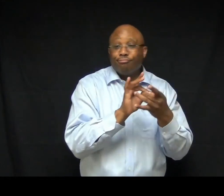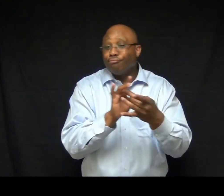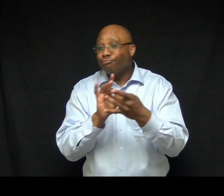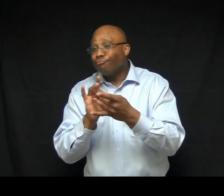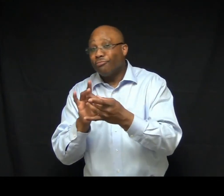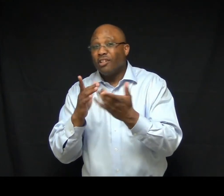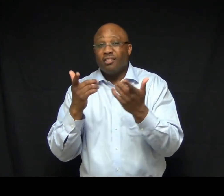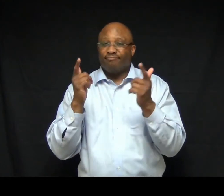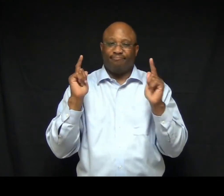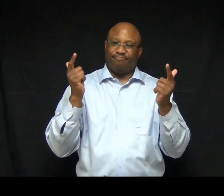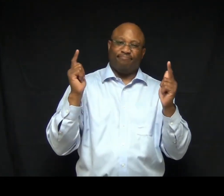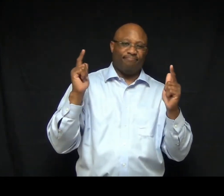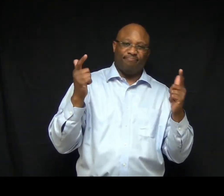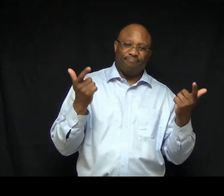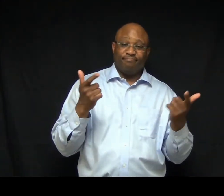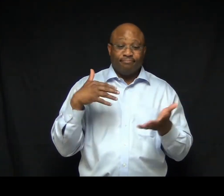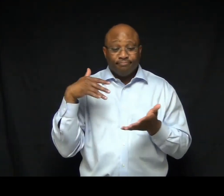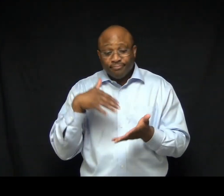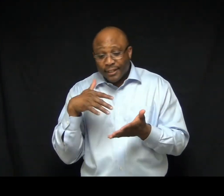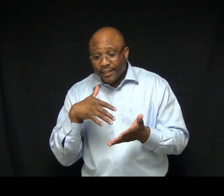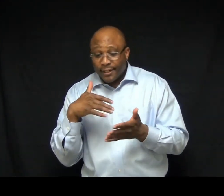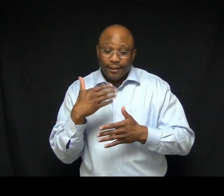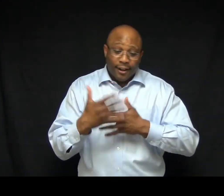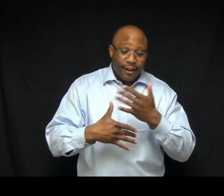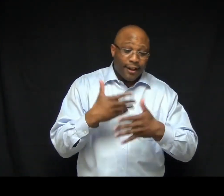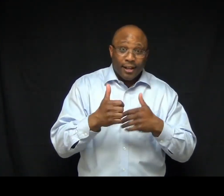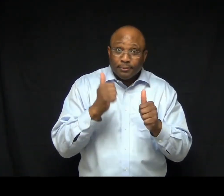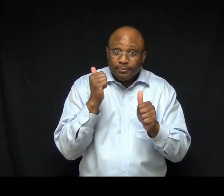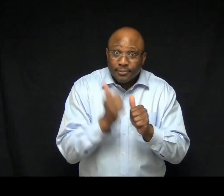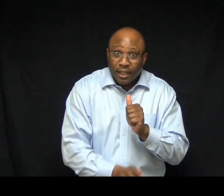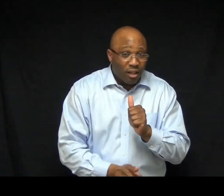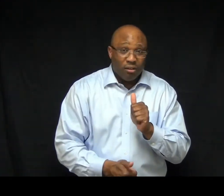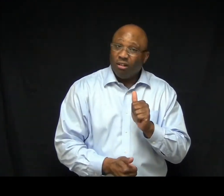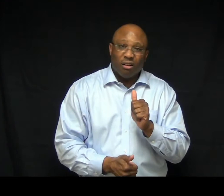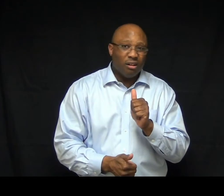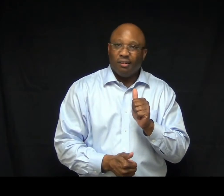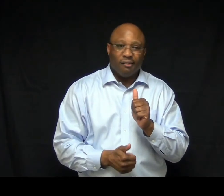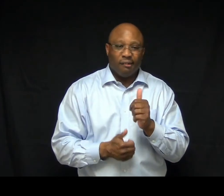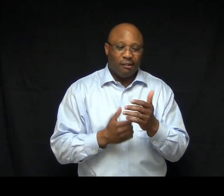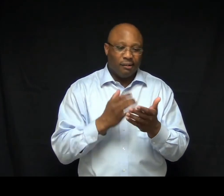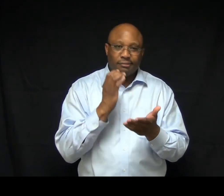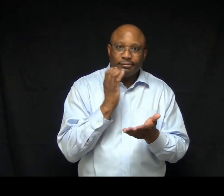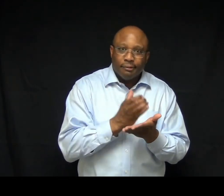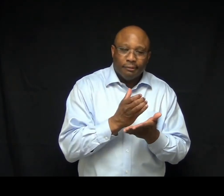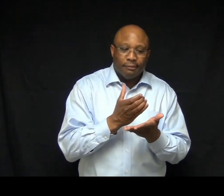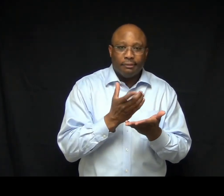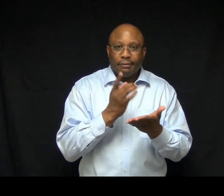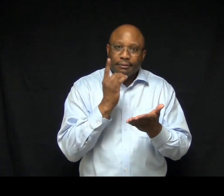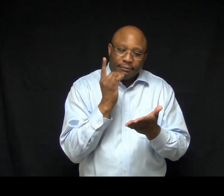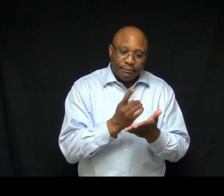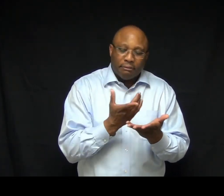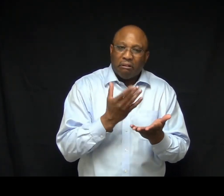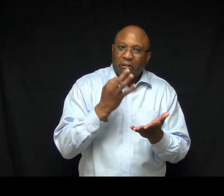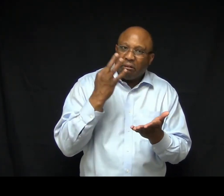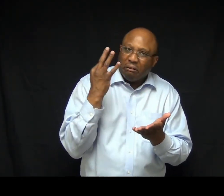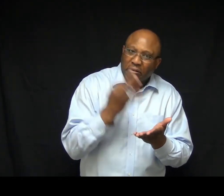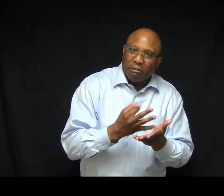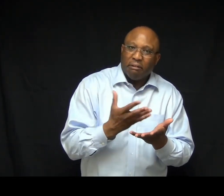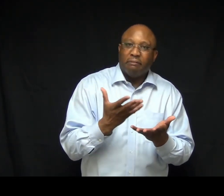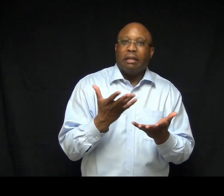their social and emotional development, as well as their academic performance.